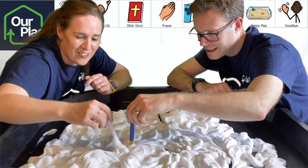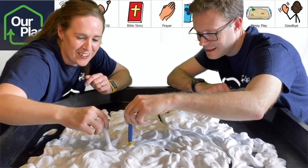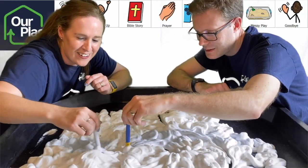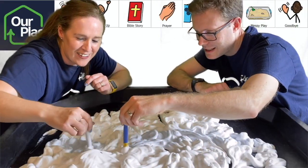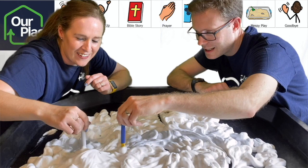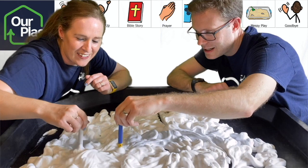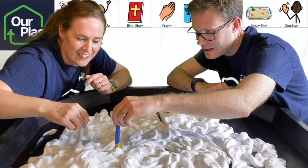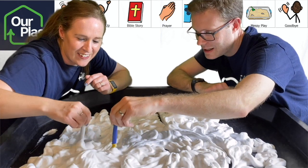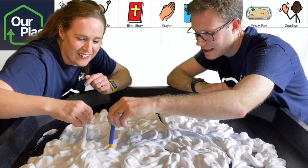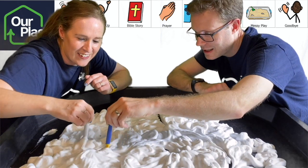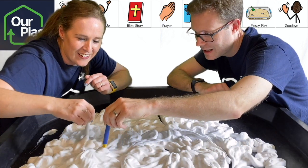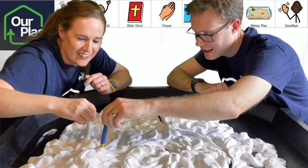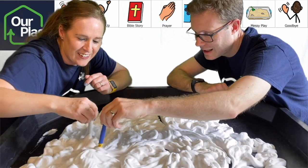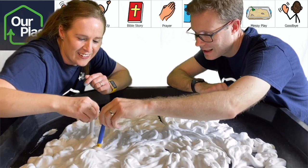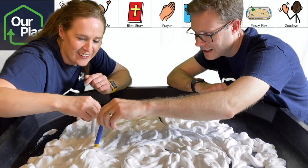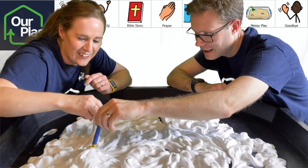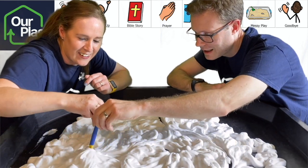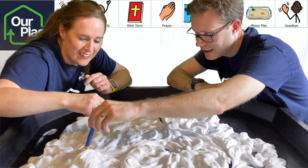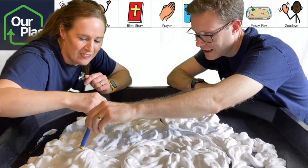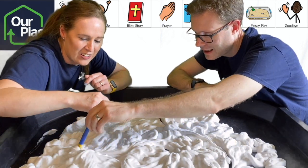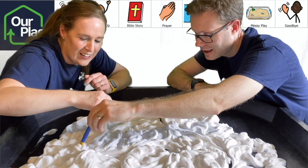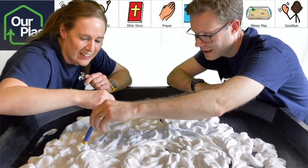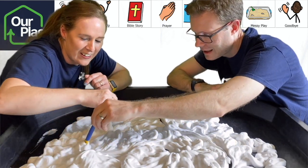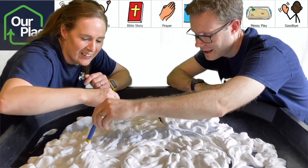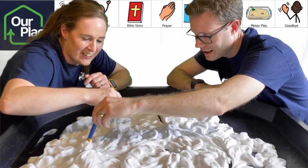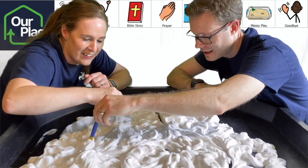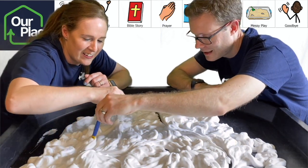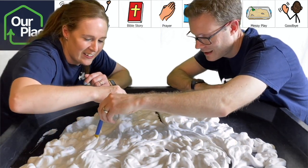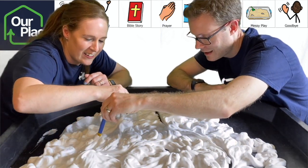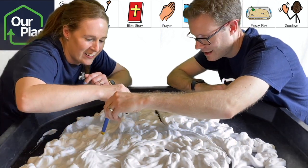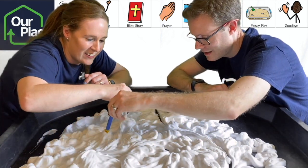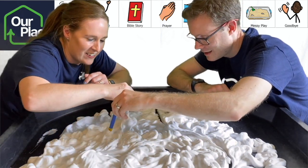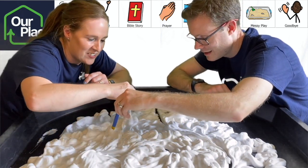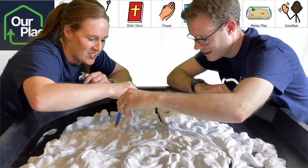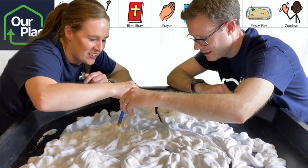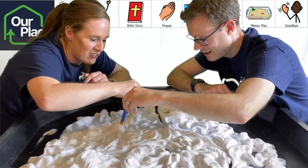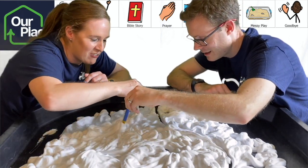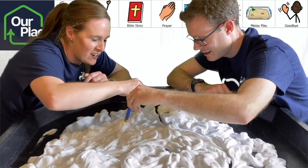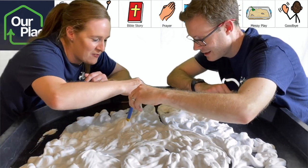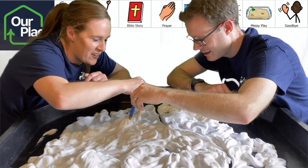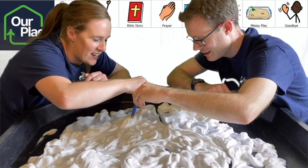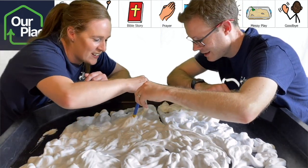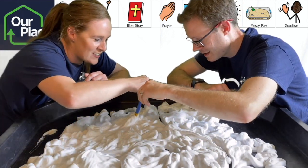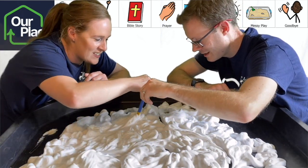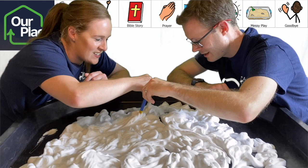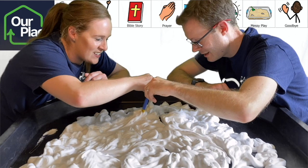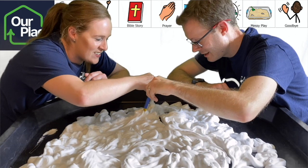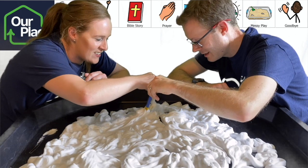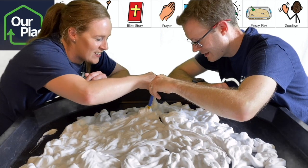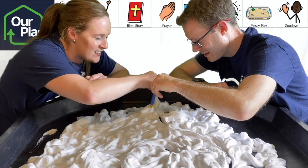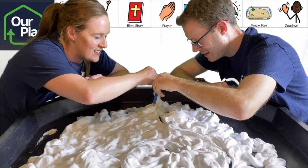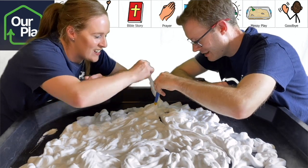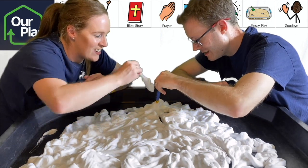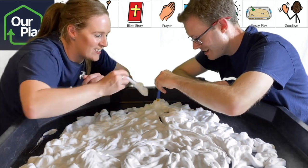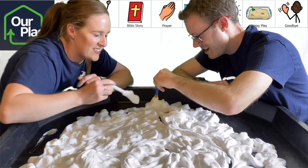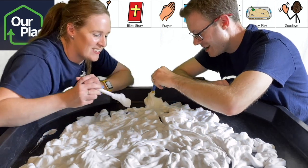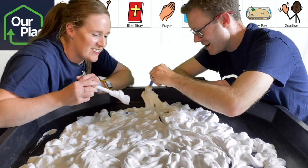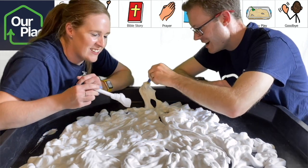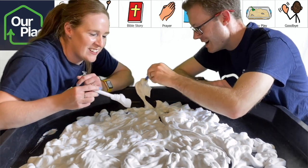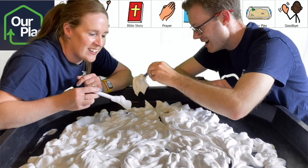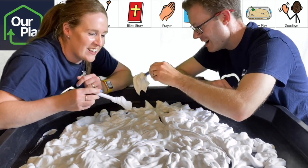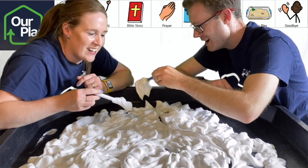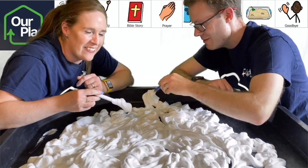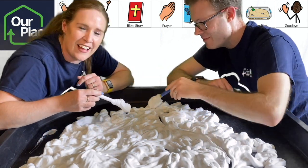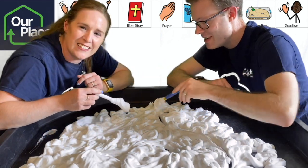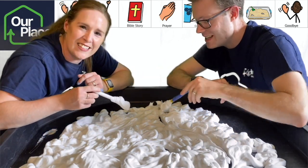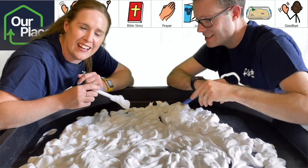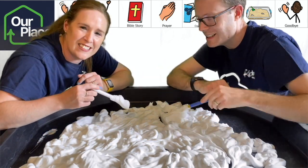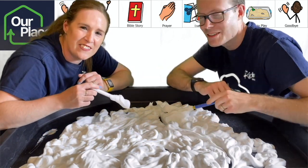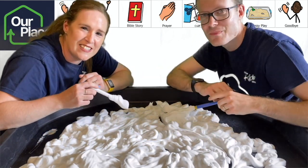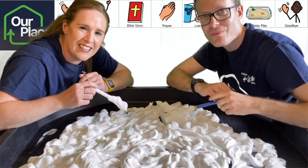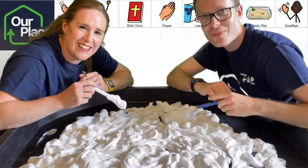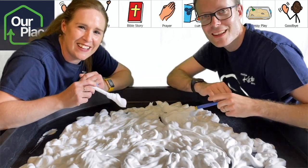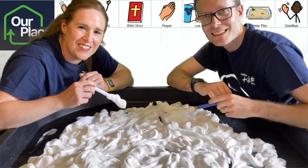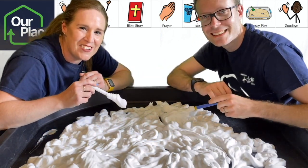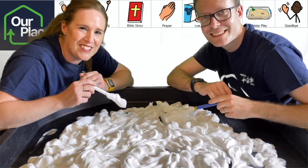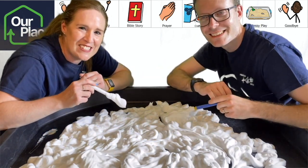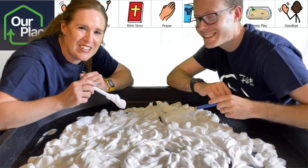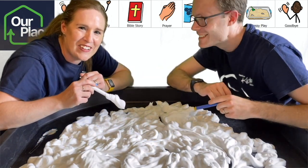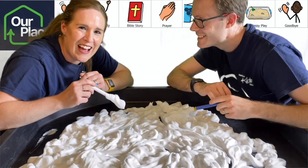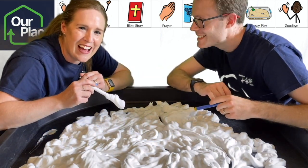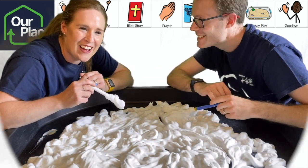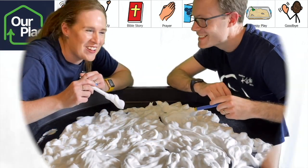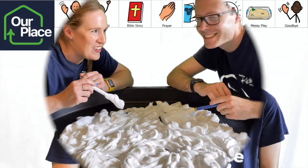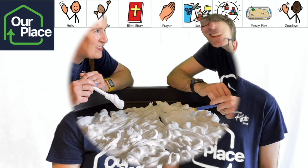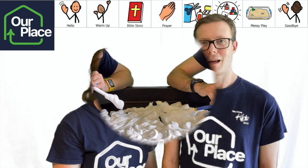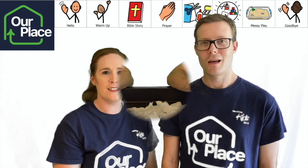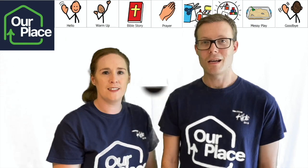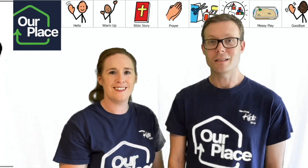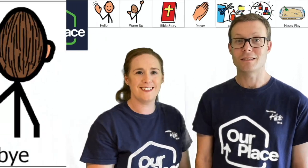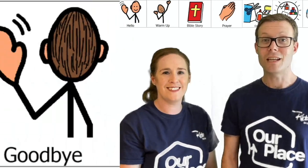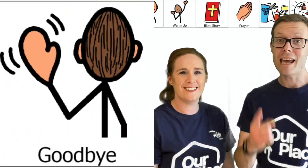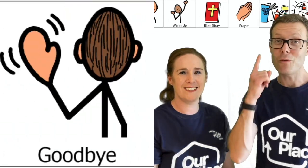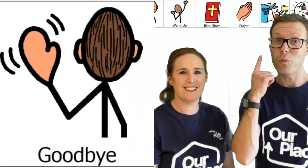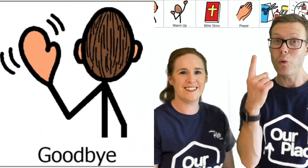here we go follow can go right back to the start and that's an activity that you could do at home day one